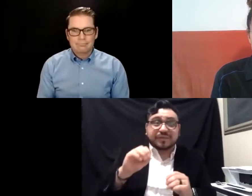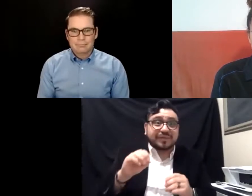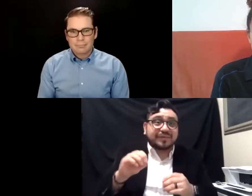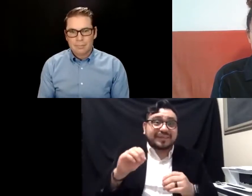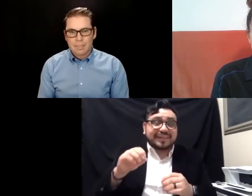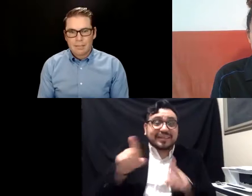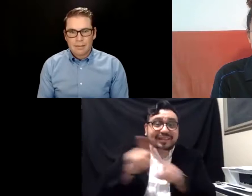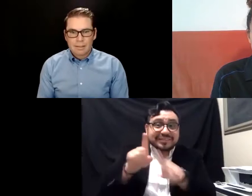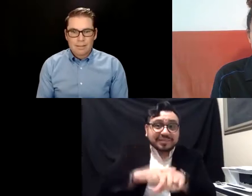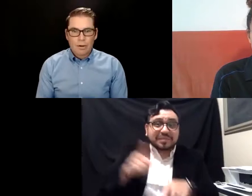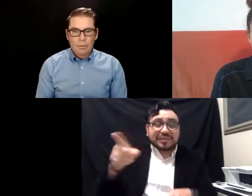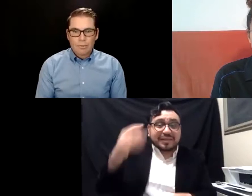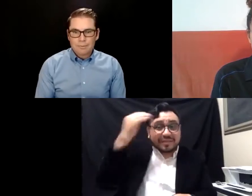So.